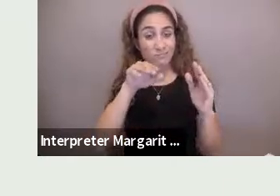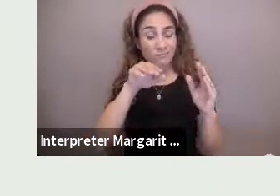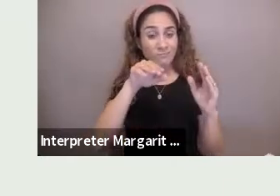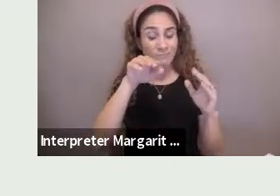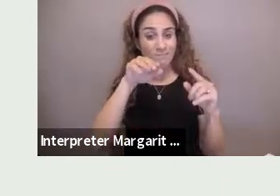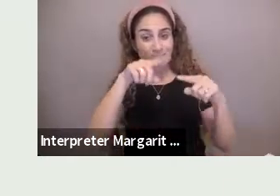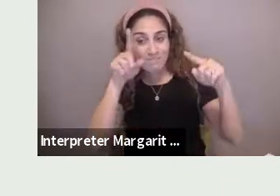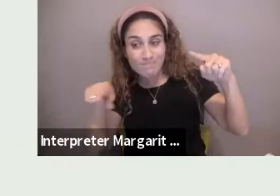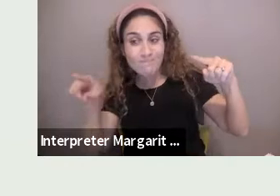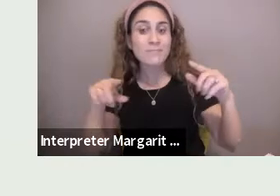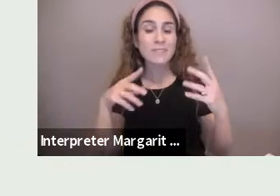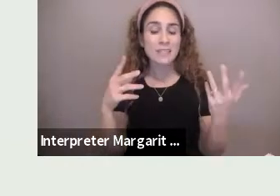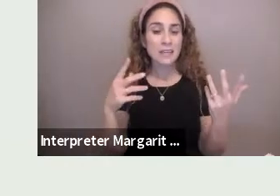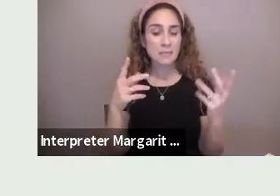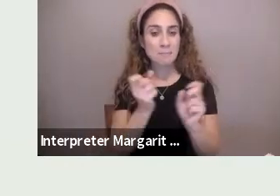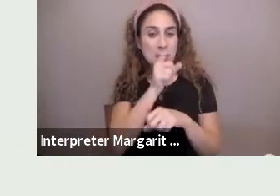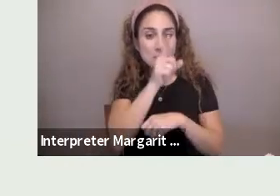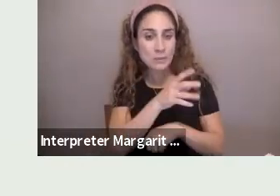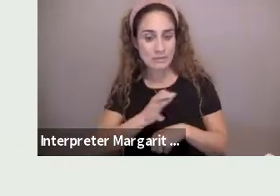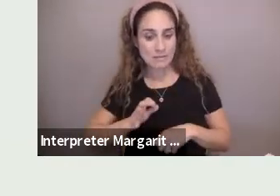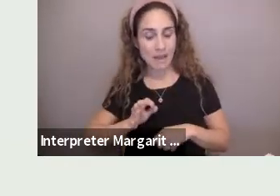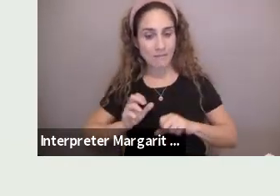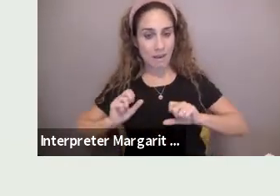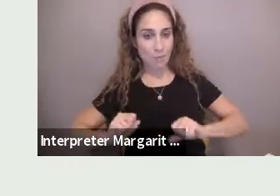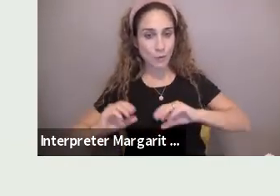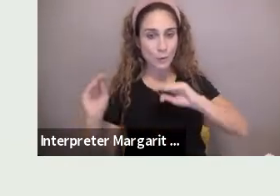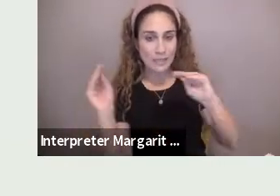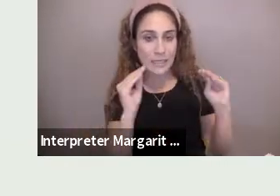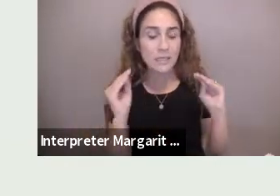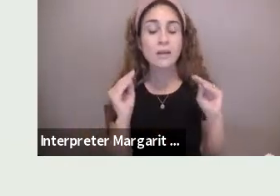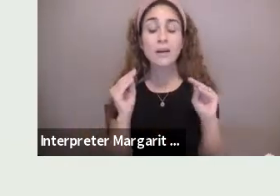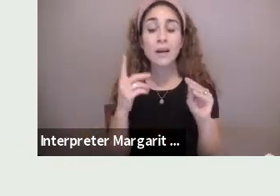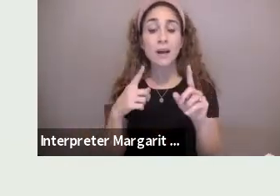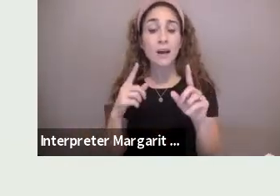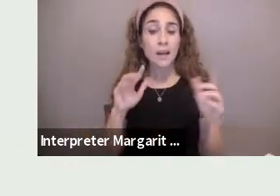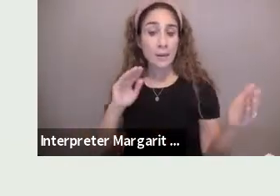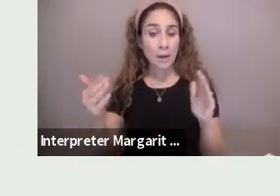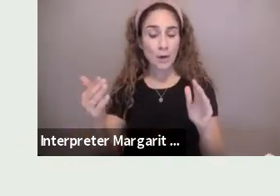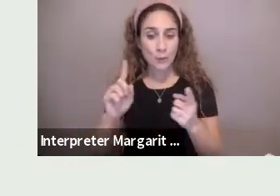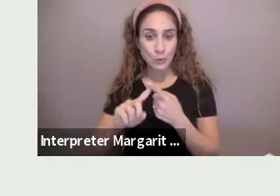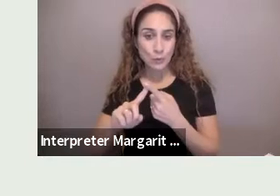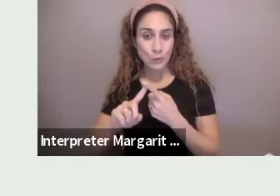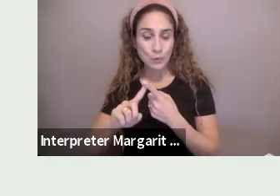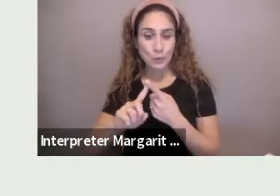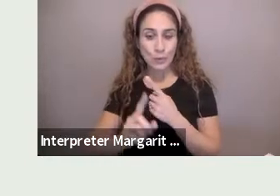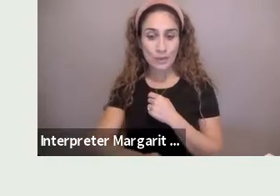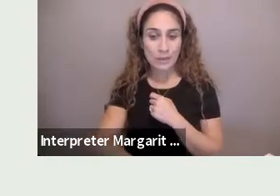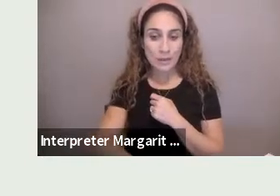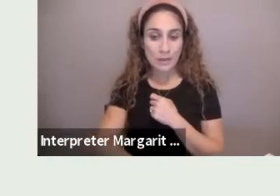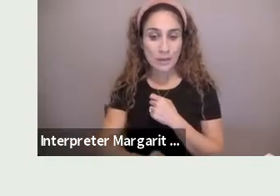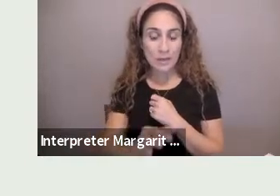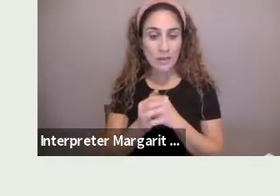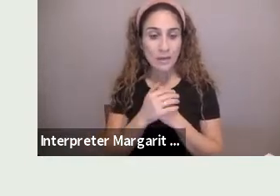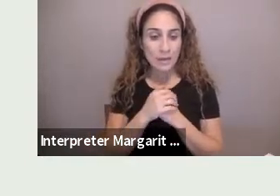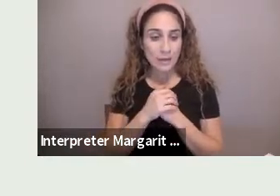Brian Boomer: And versus intentional remote learning, which kind of has a lens for the future, and it's a little more equity focused